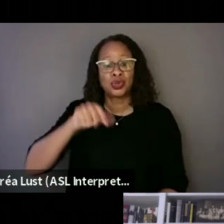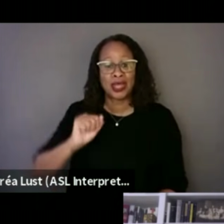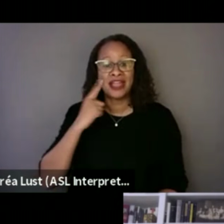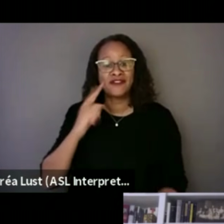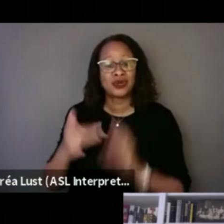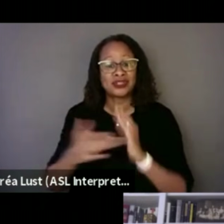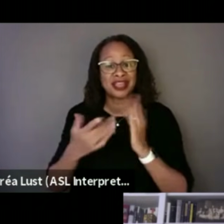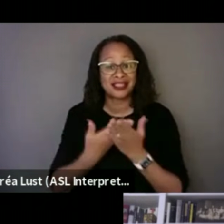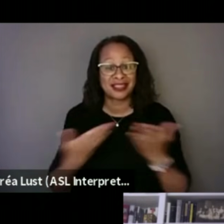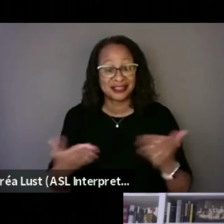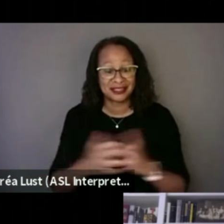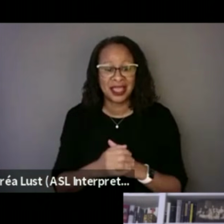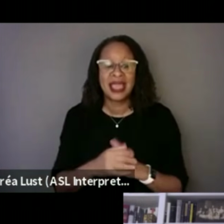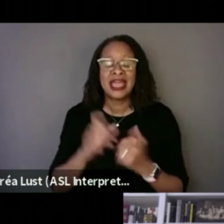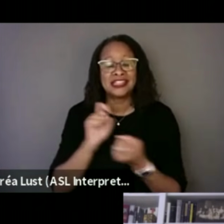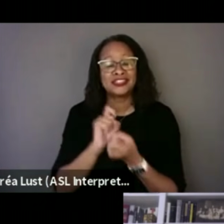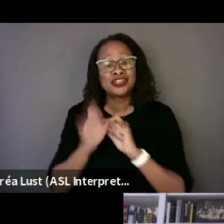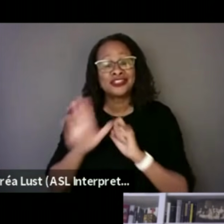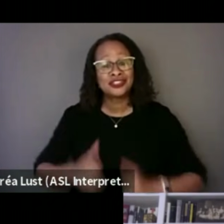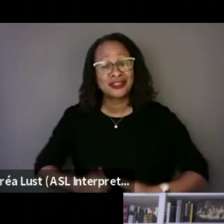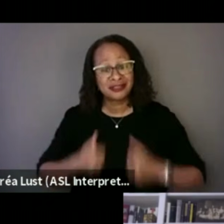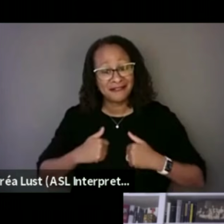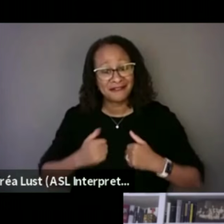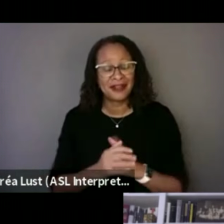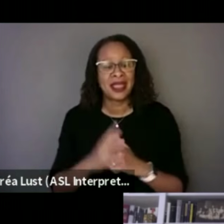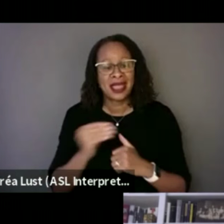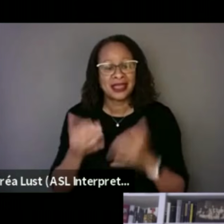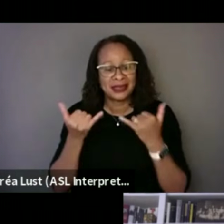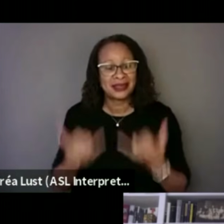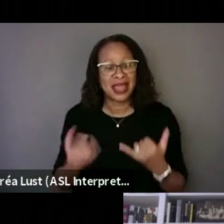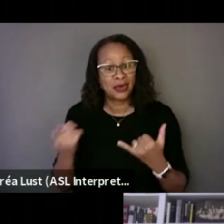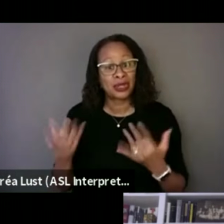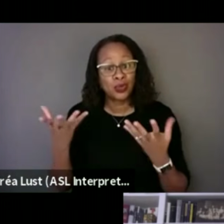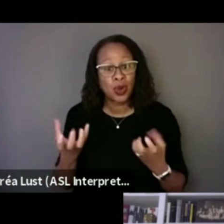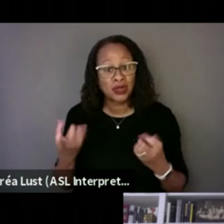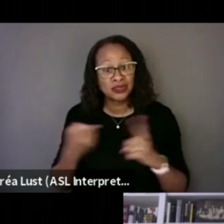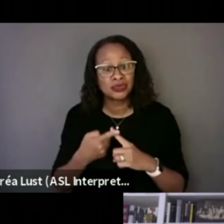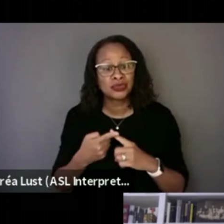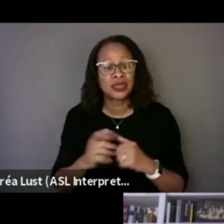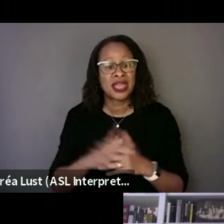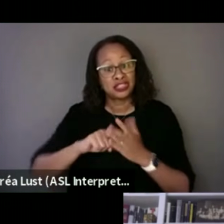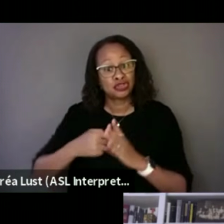And it just kind of changed his life. And now he wants to, he's starting a company